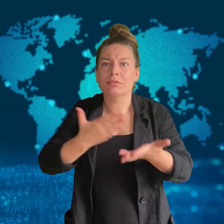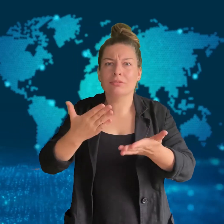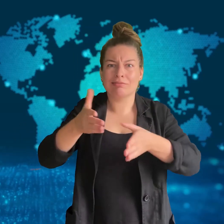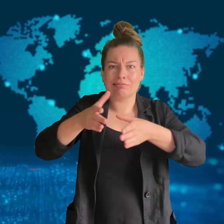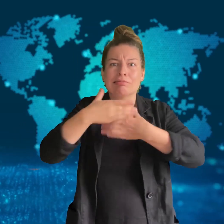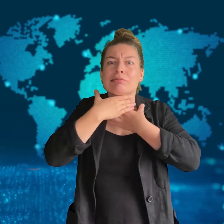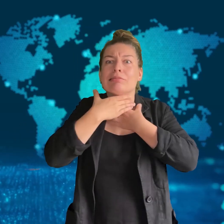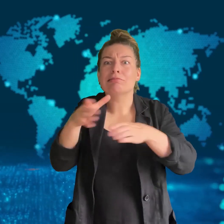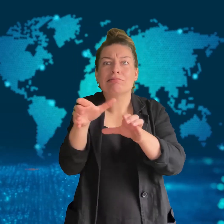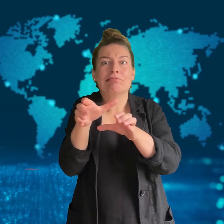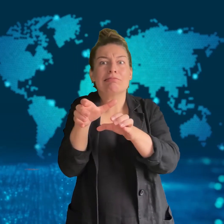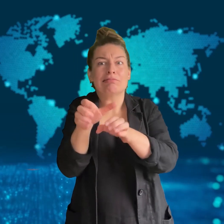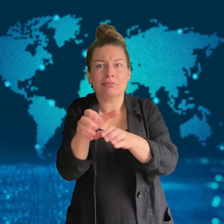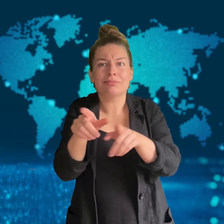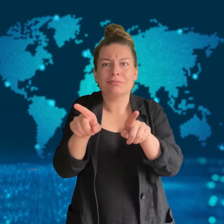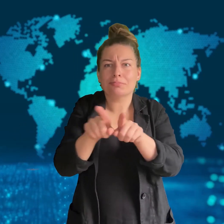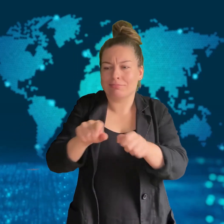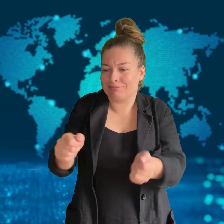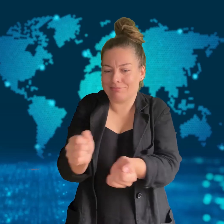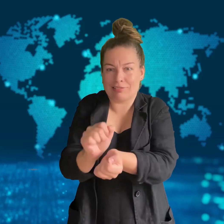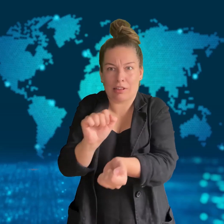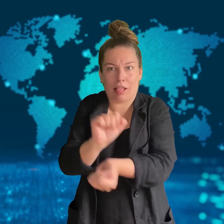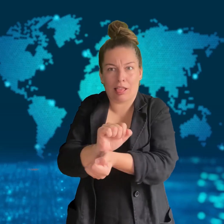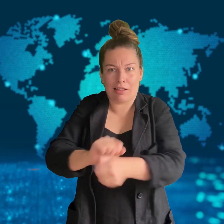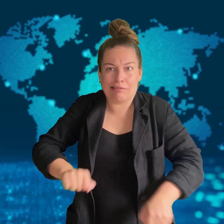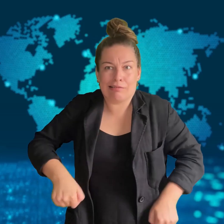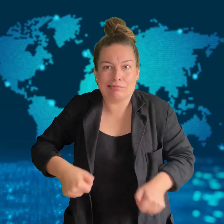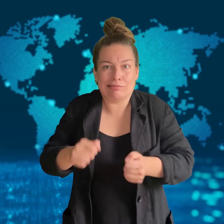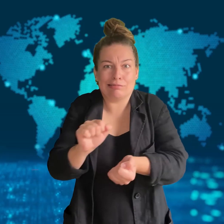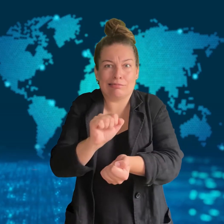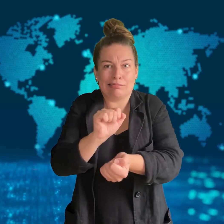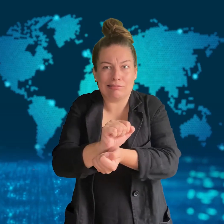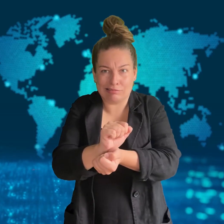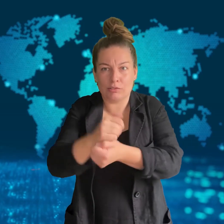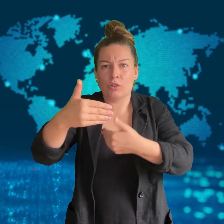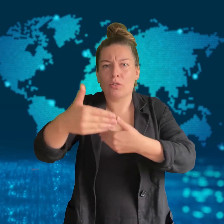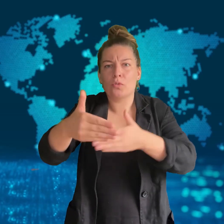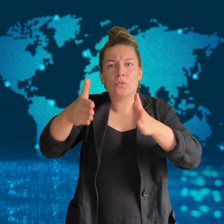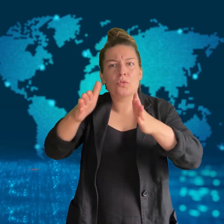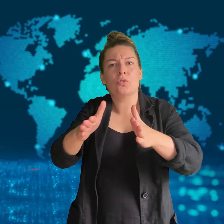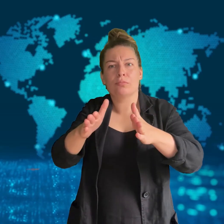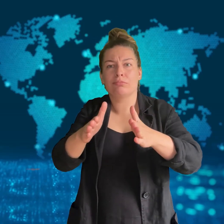After tying her hands and locking her in a room,